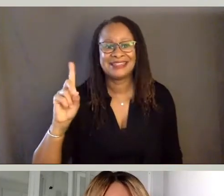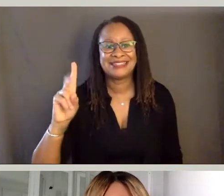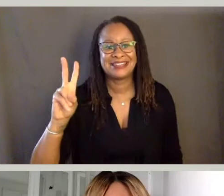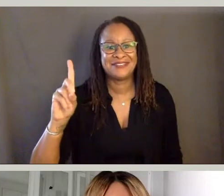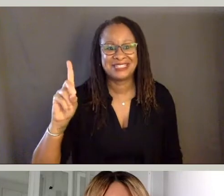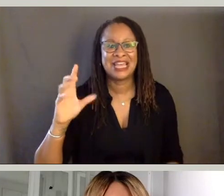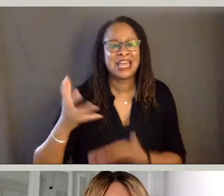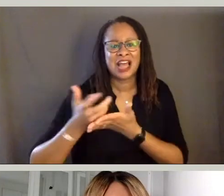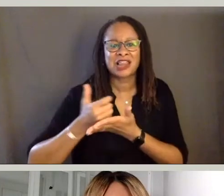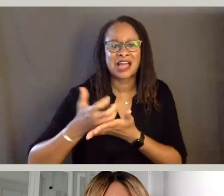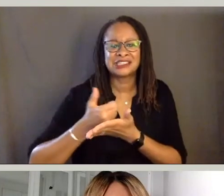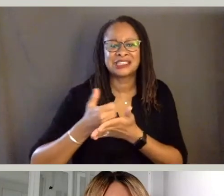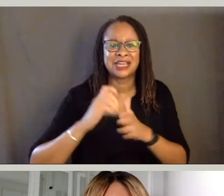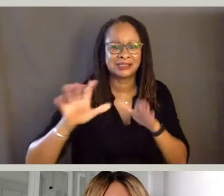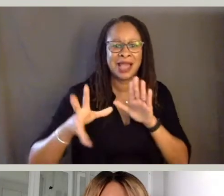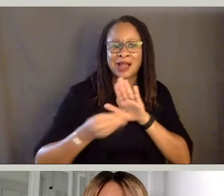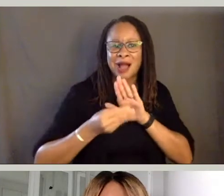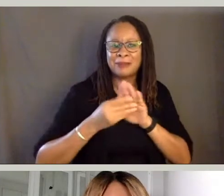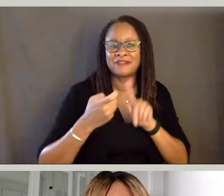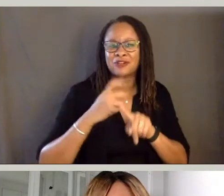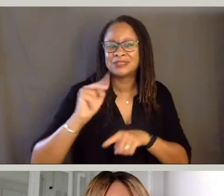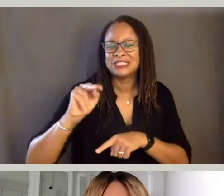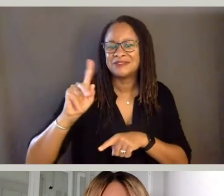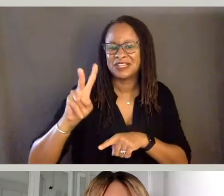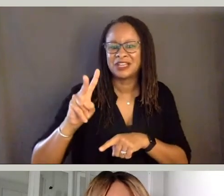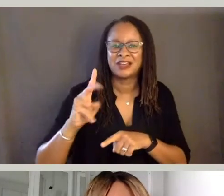and recording off the television for a long time.